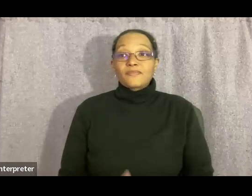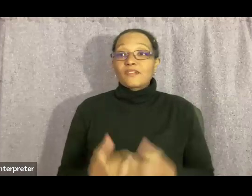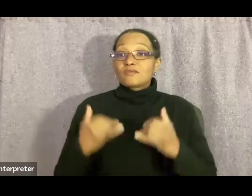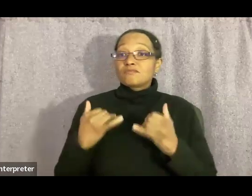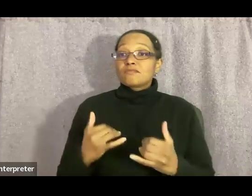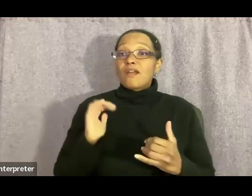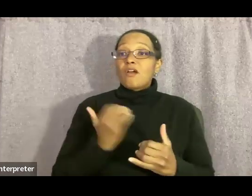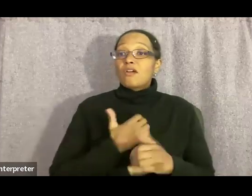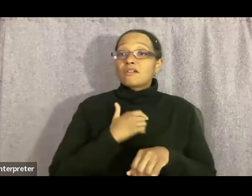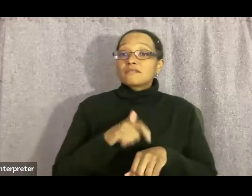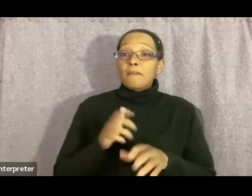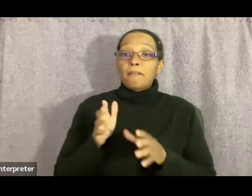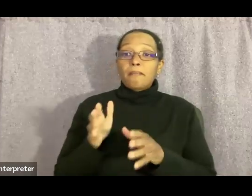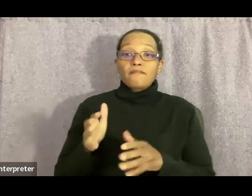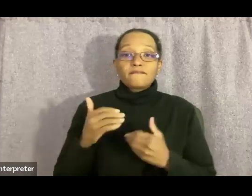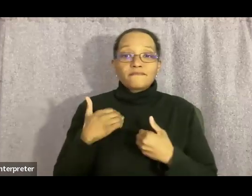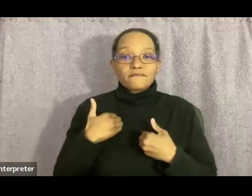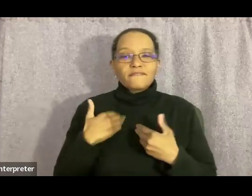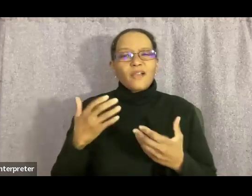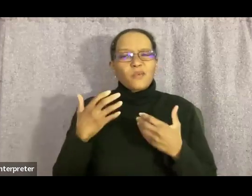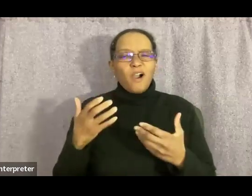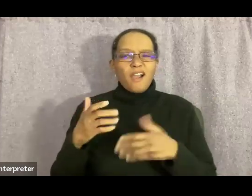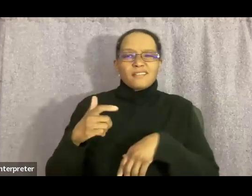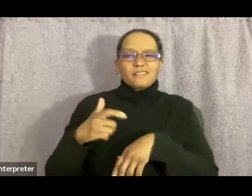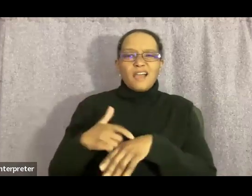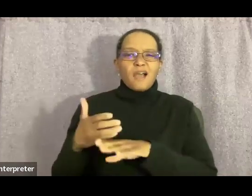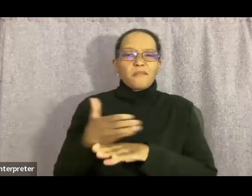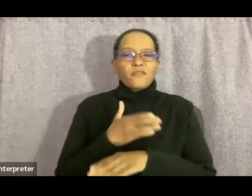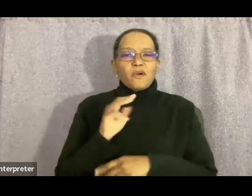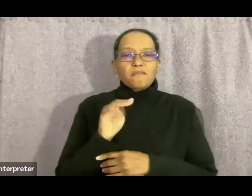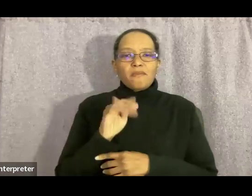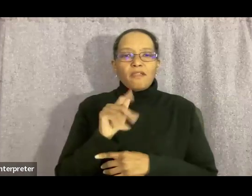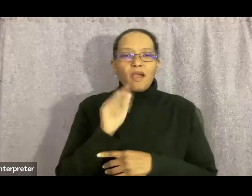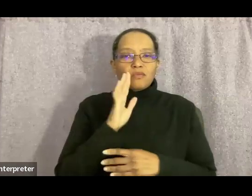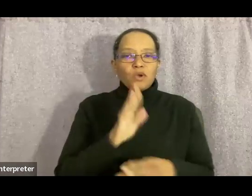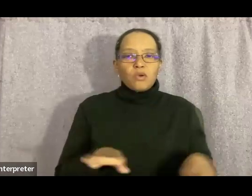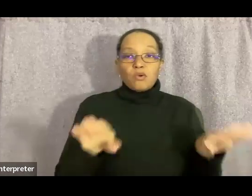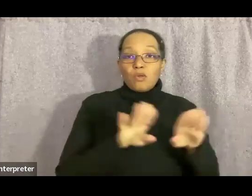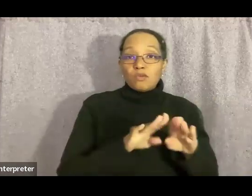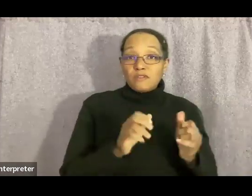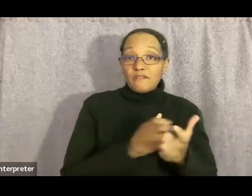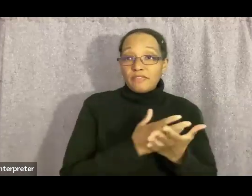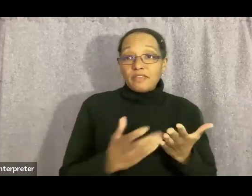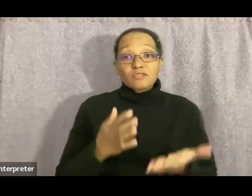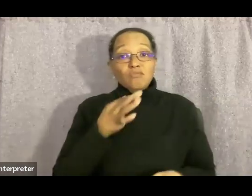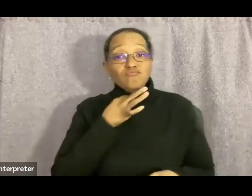I wanted to leave a buffer before Mika comes back to close us out. If anybody had any questions.